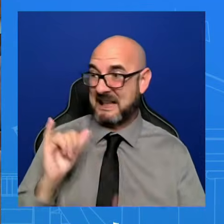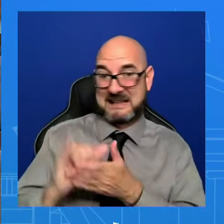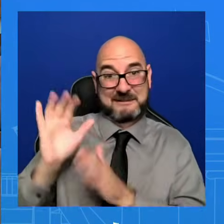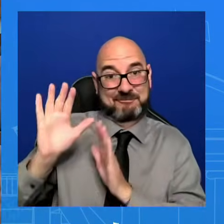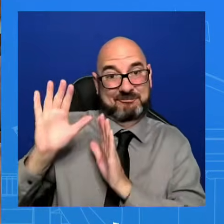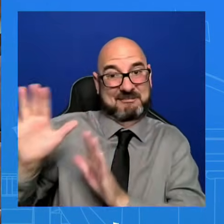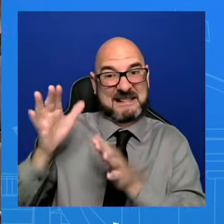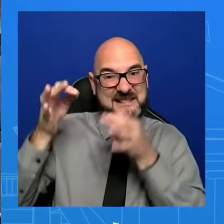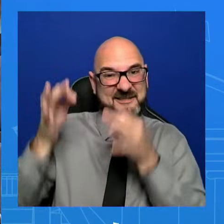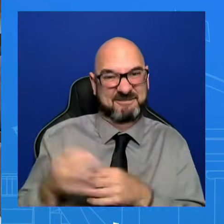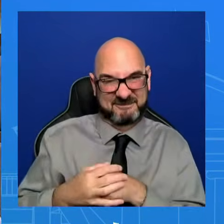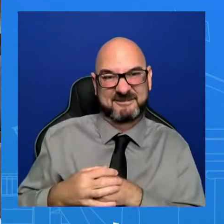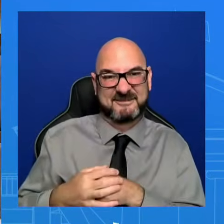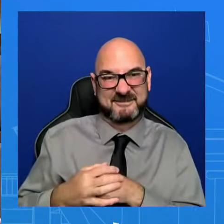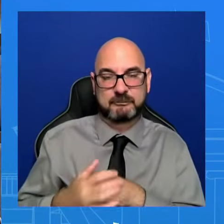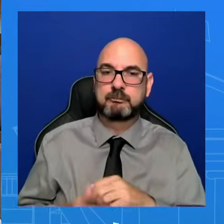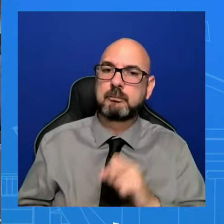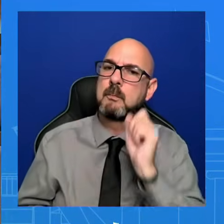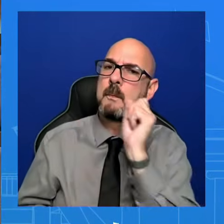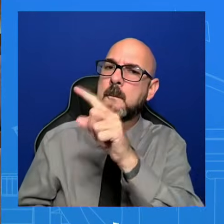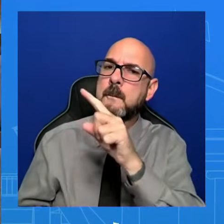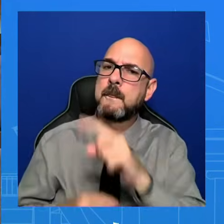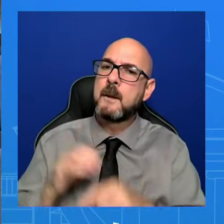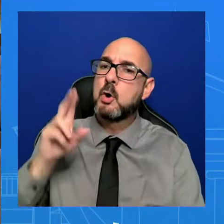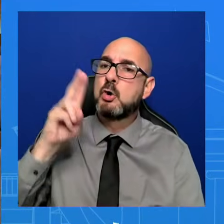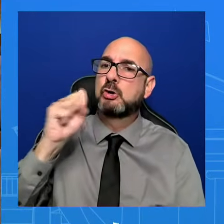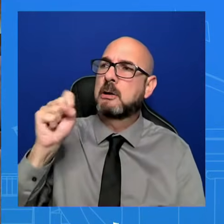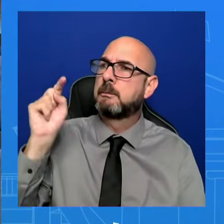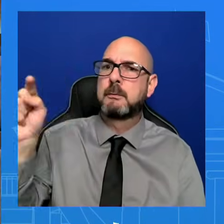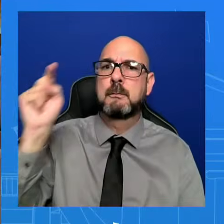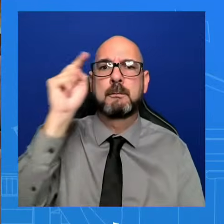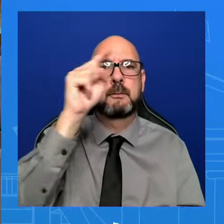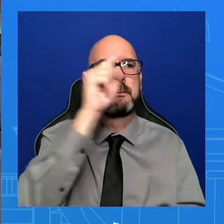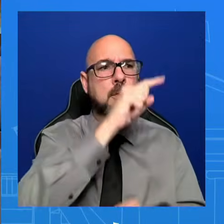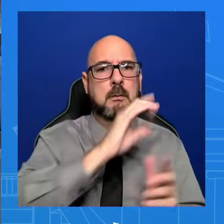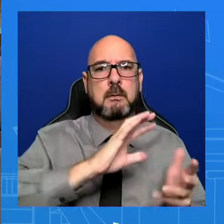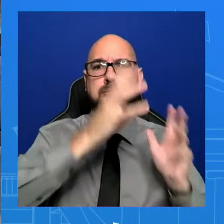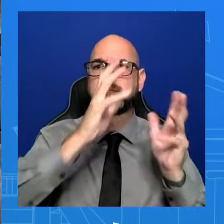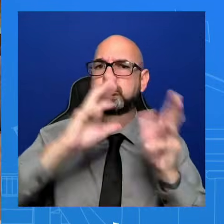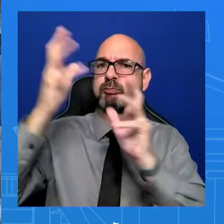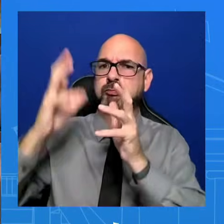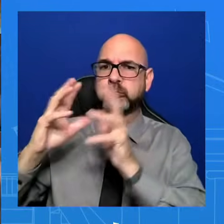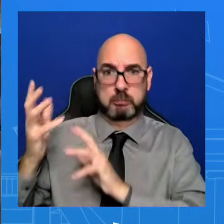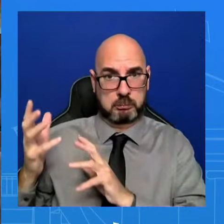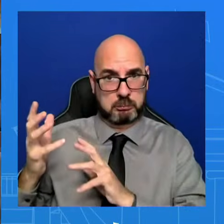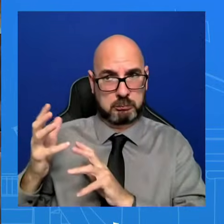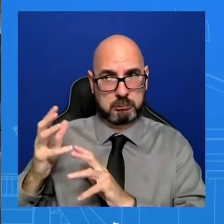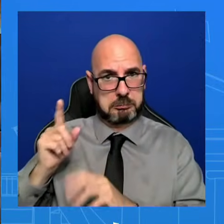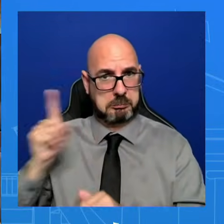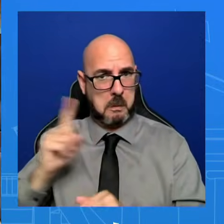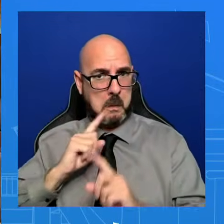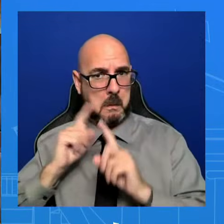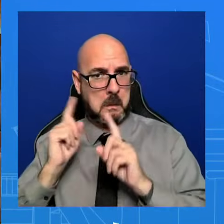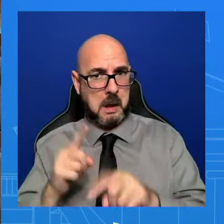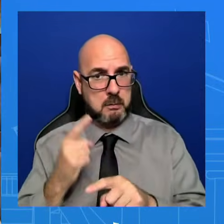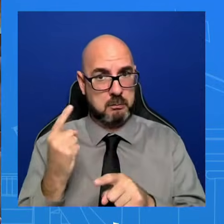all these protests erupting at college campuses, has the response, you know, been the appropriate response, or has it been, you know, too harsh?